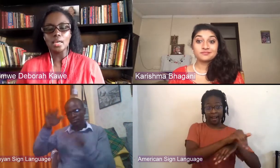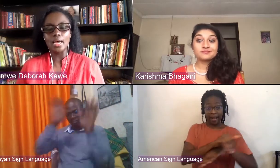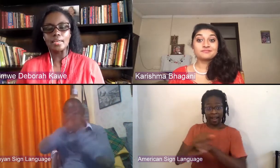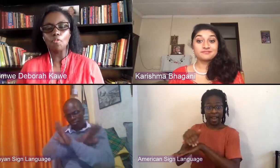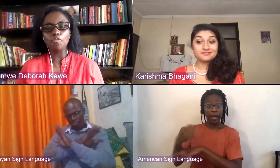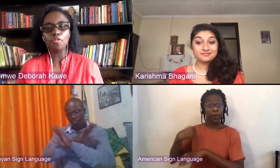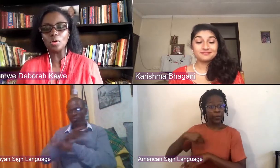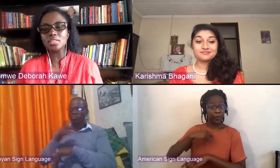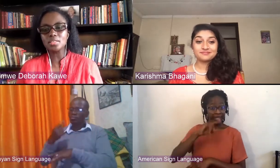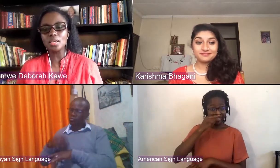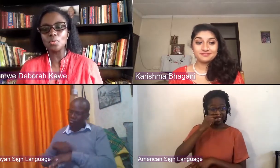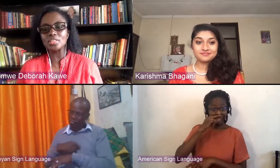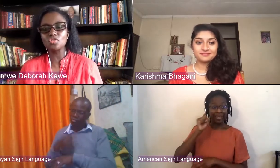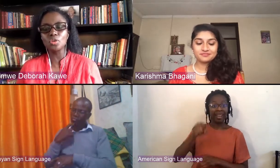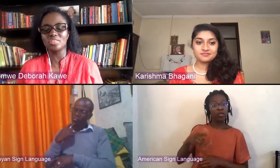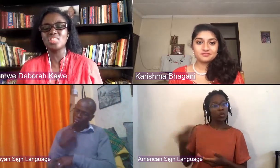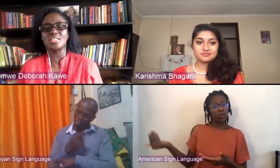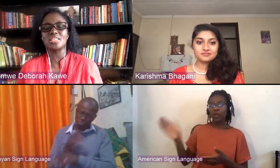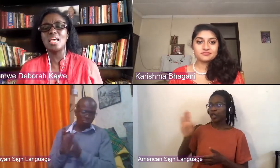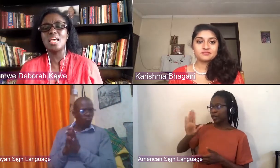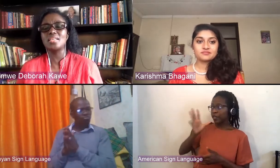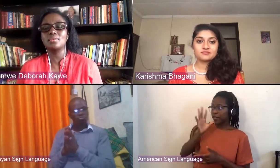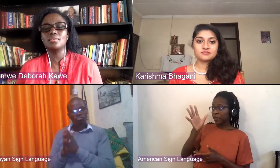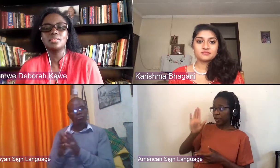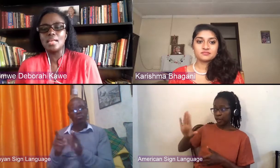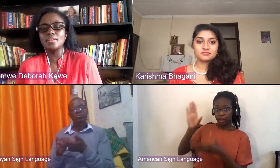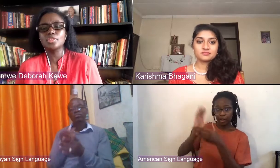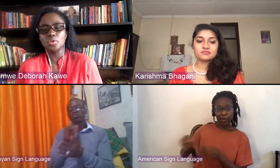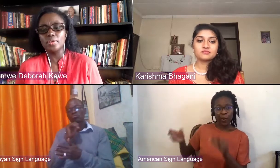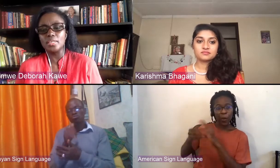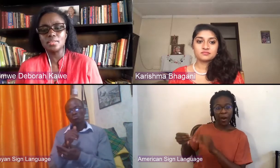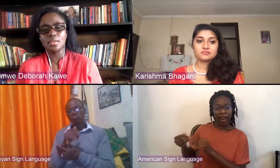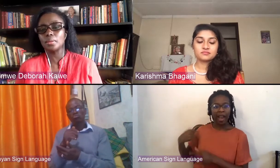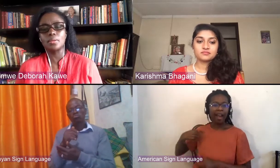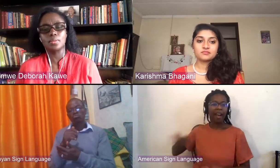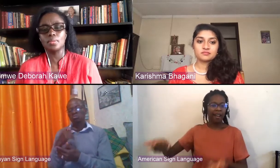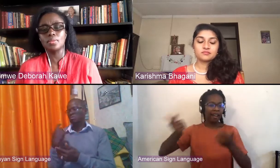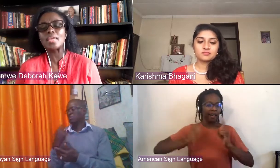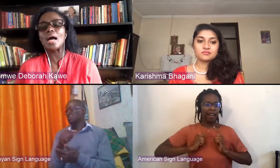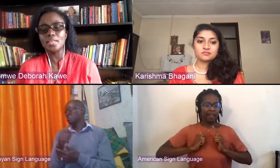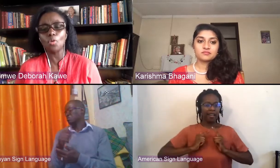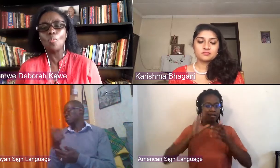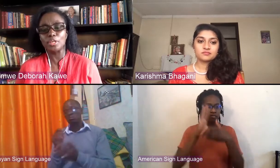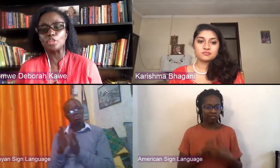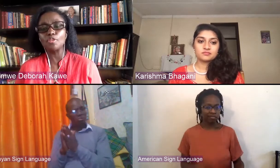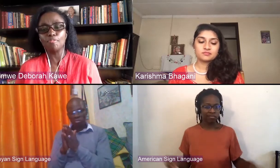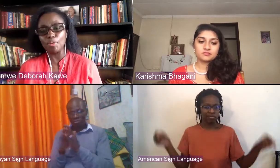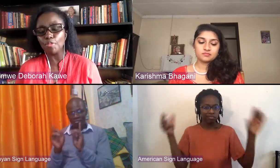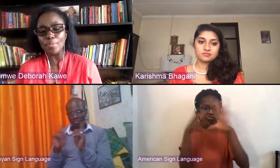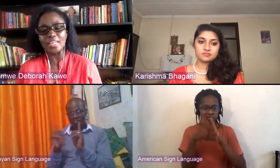And of course it was not to just like telling stories. They had a component of performing